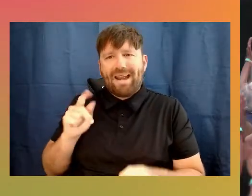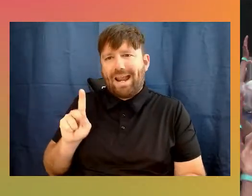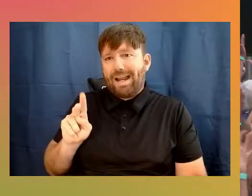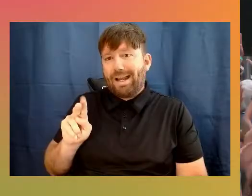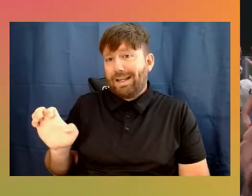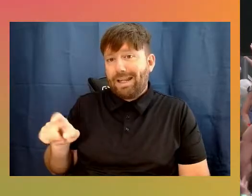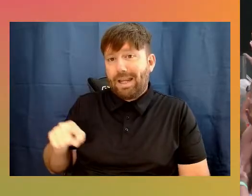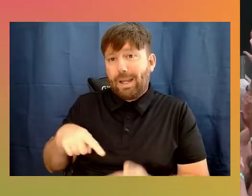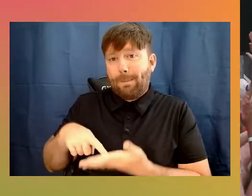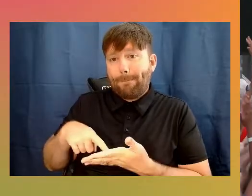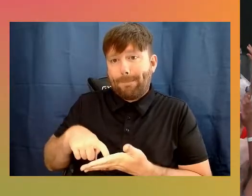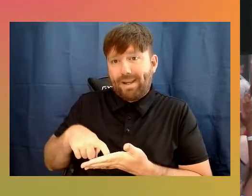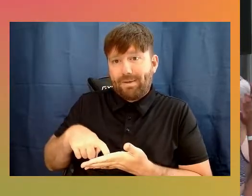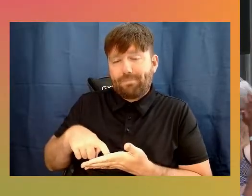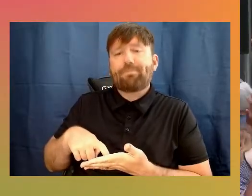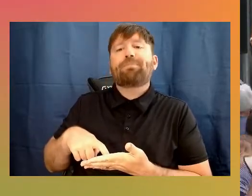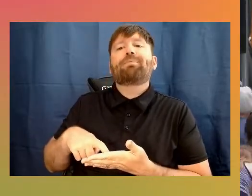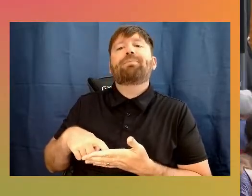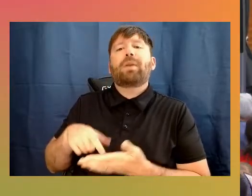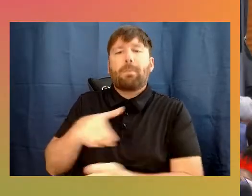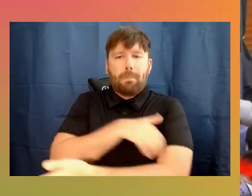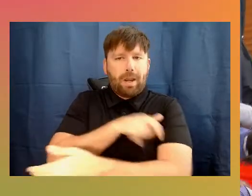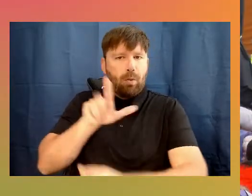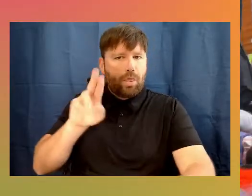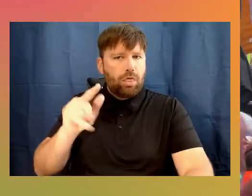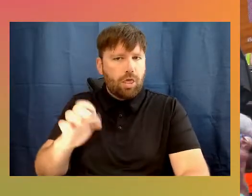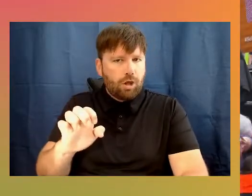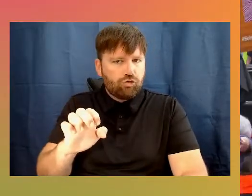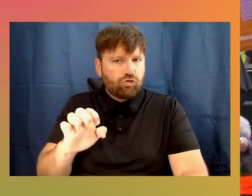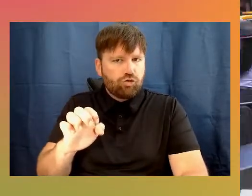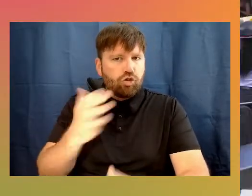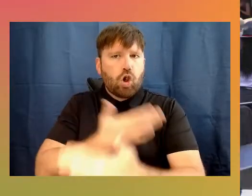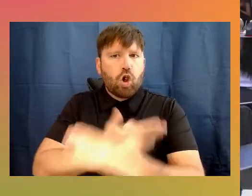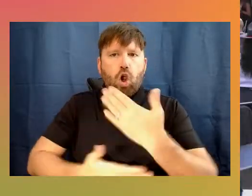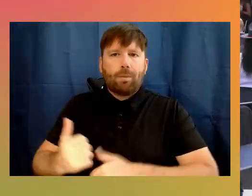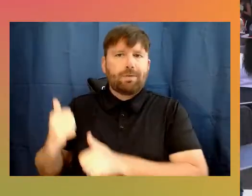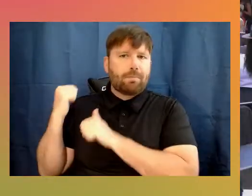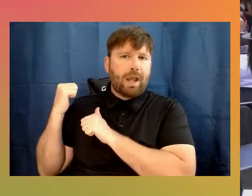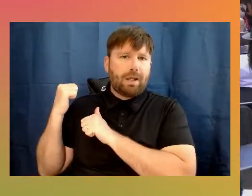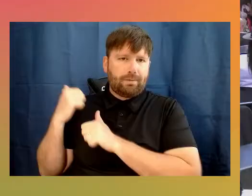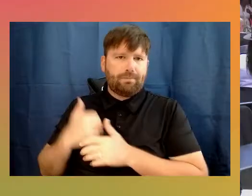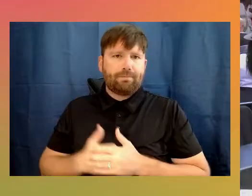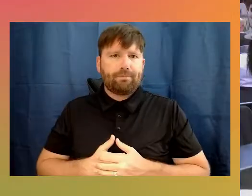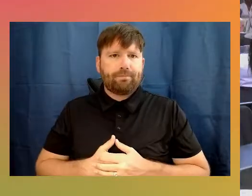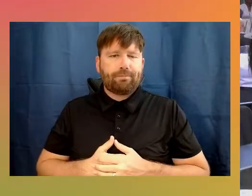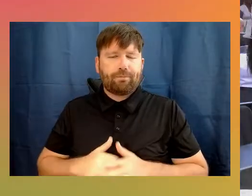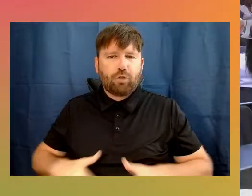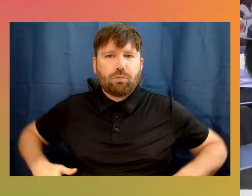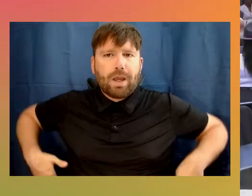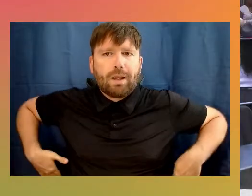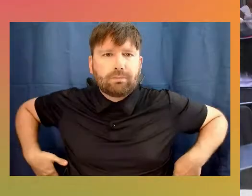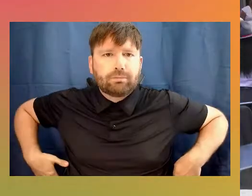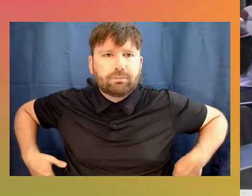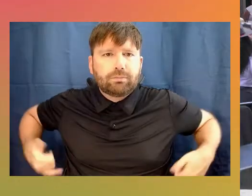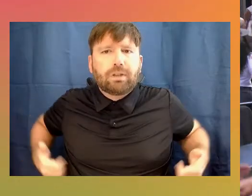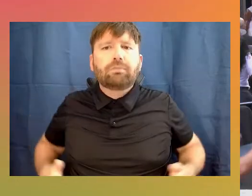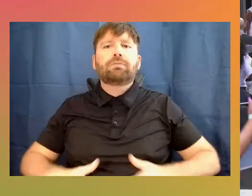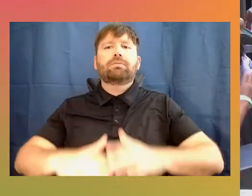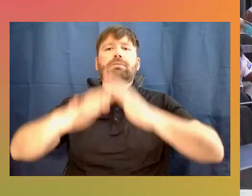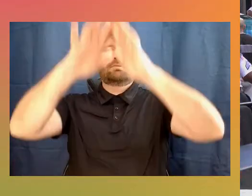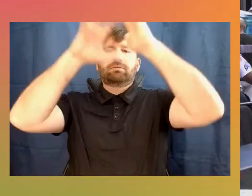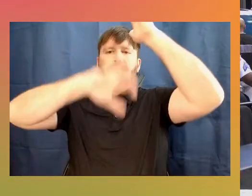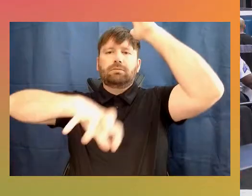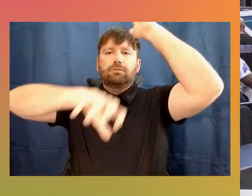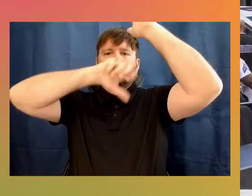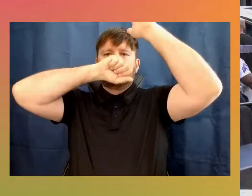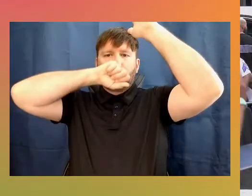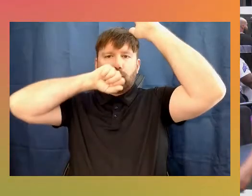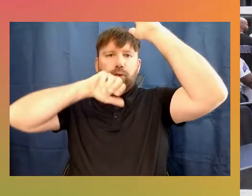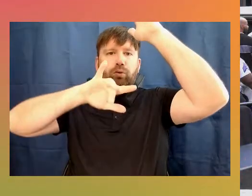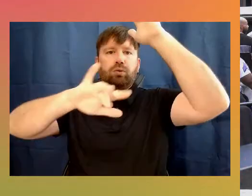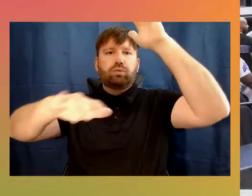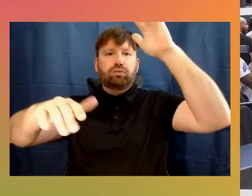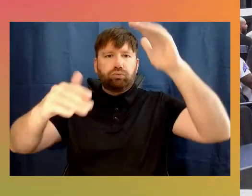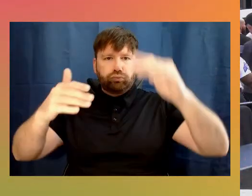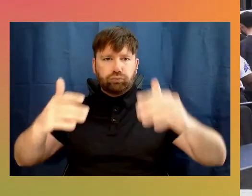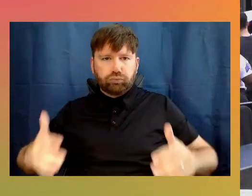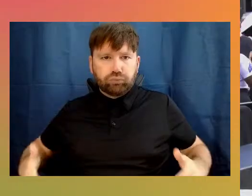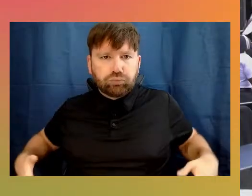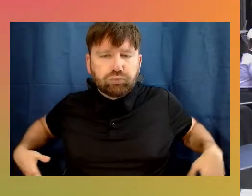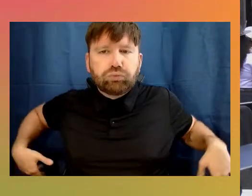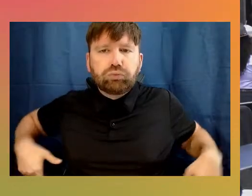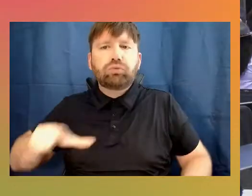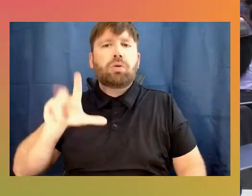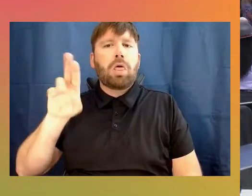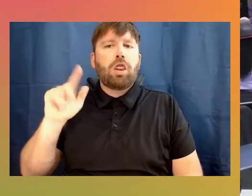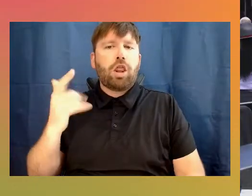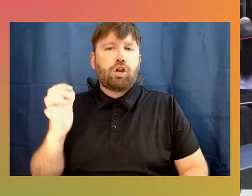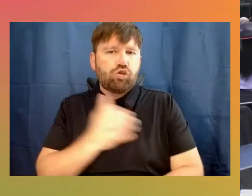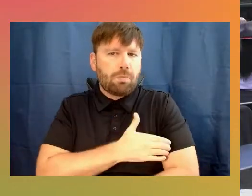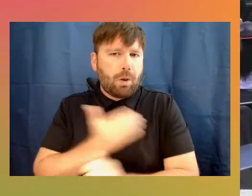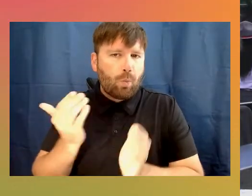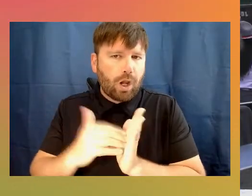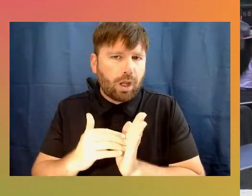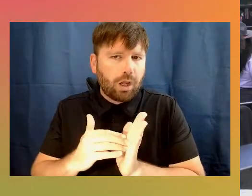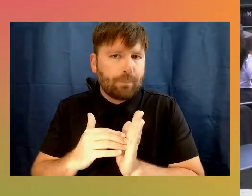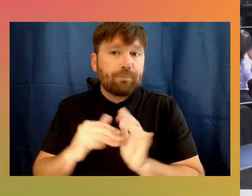EVERYTHING IS ENGAGED.